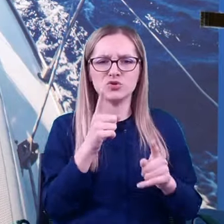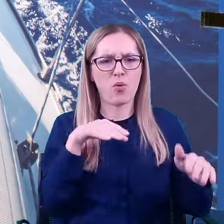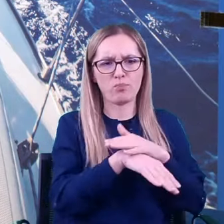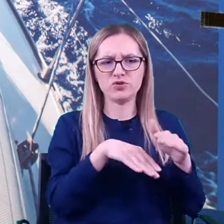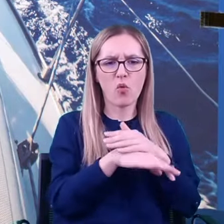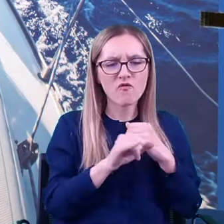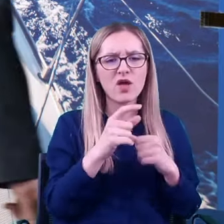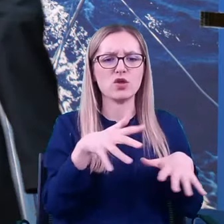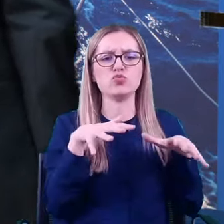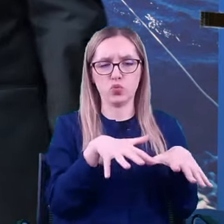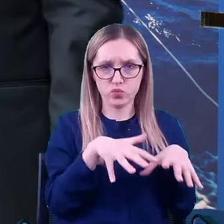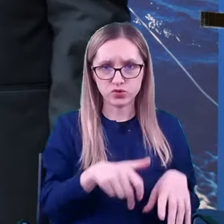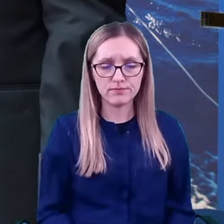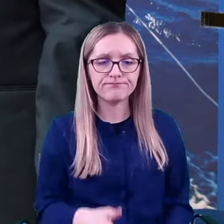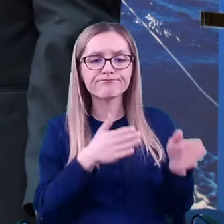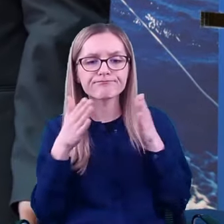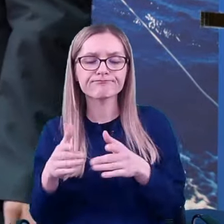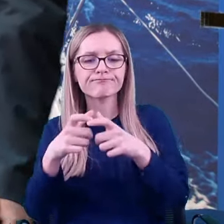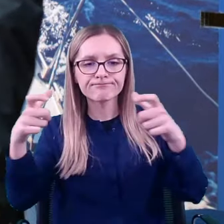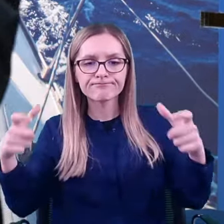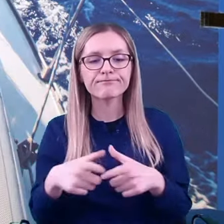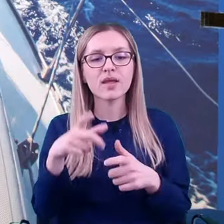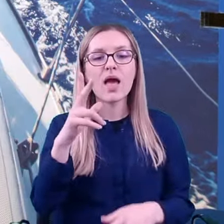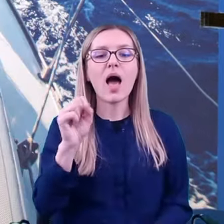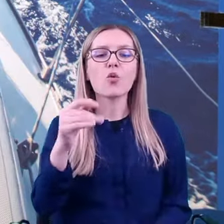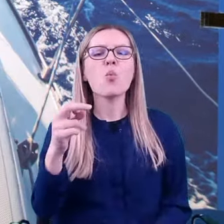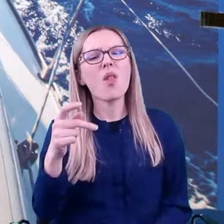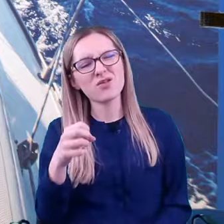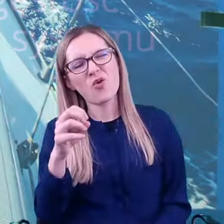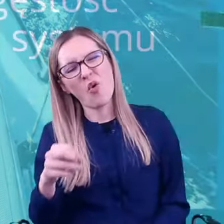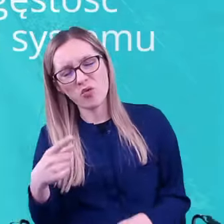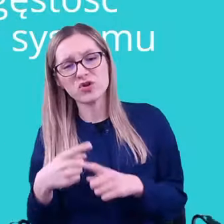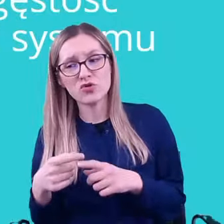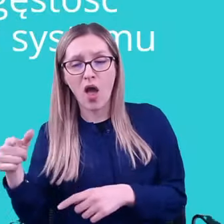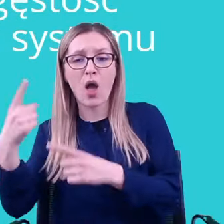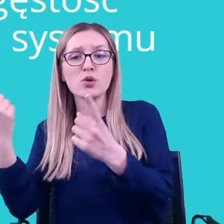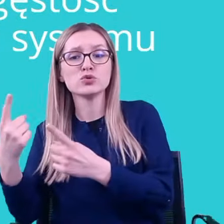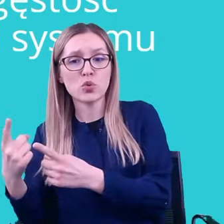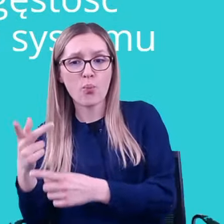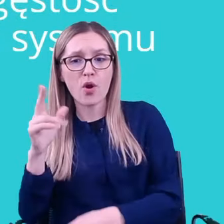Batteries are a bit worse, and supercapacitors are the worst of all.